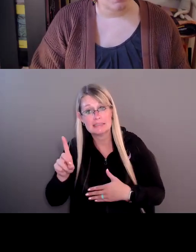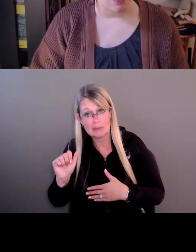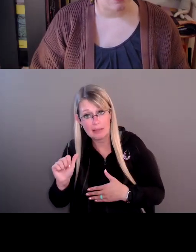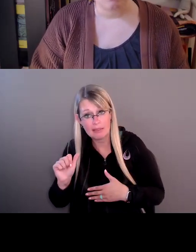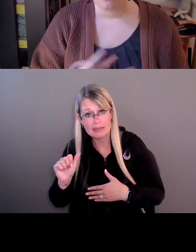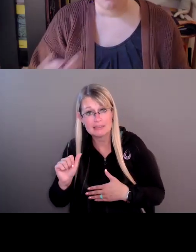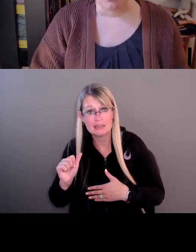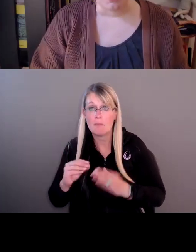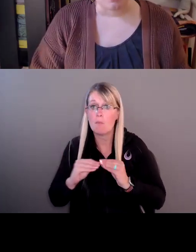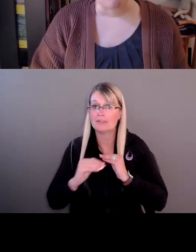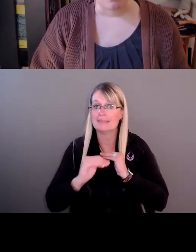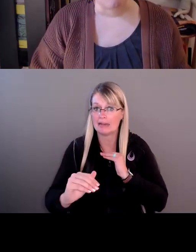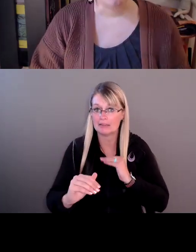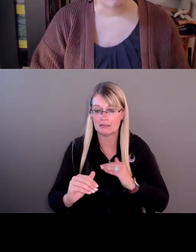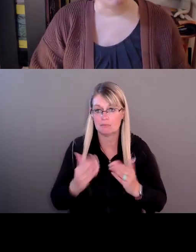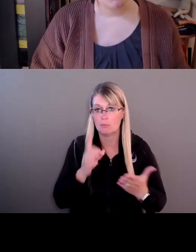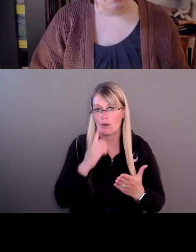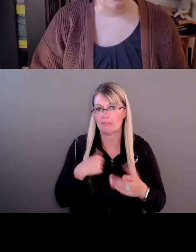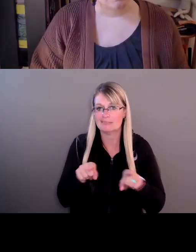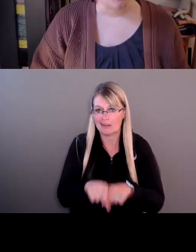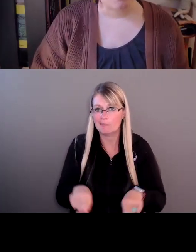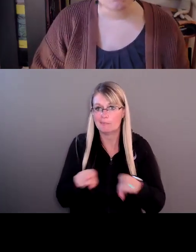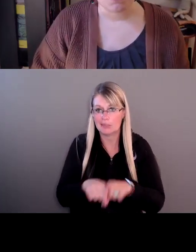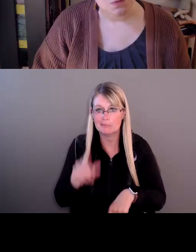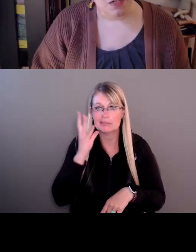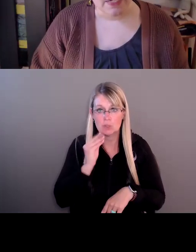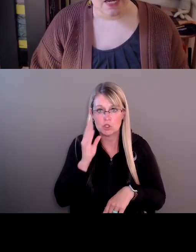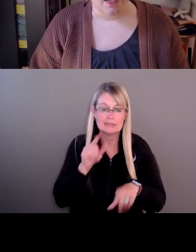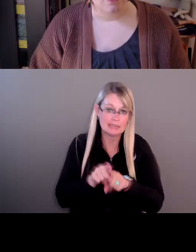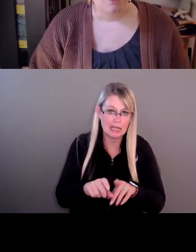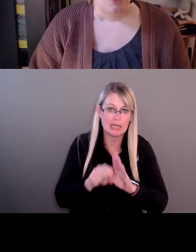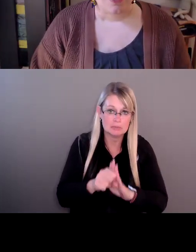static where you might have some of the same experience or its symptoms every day. Chronic